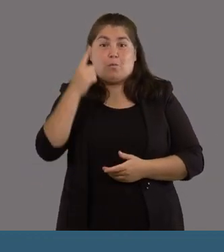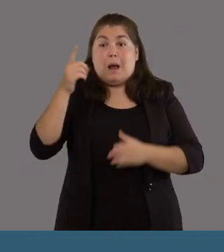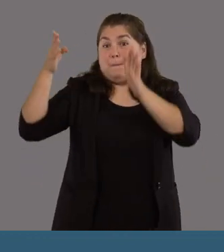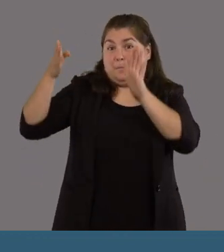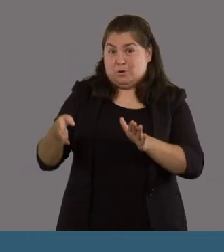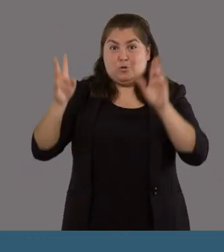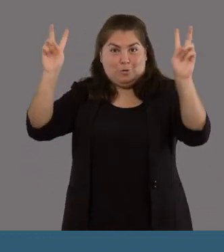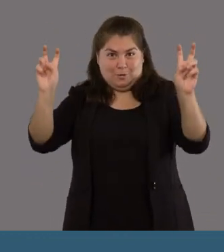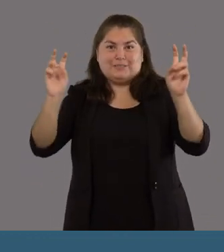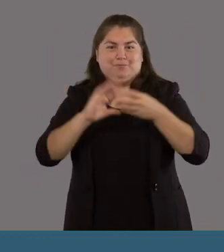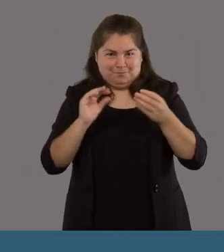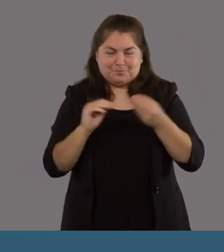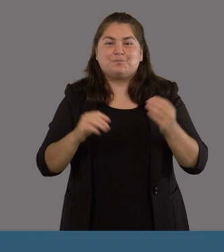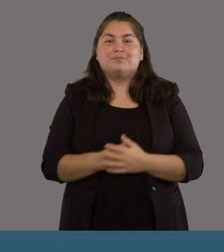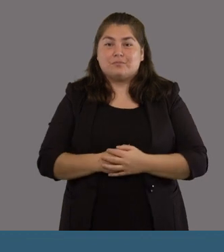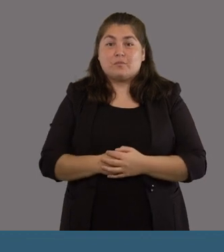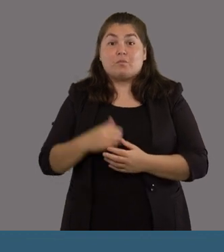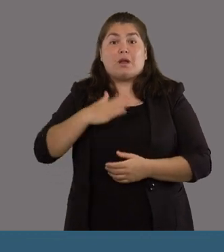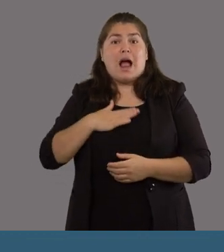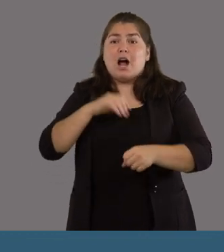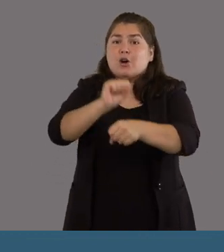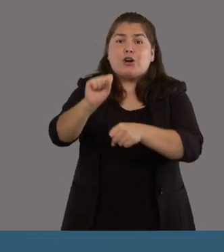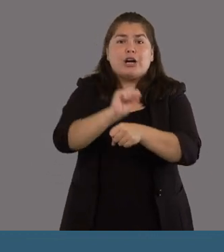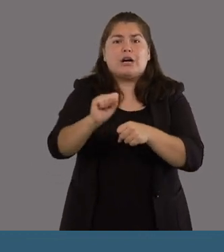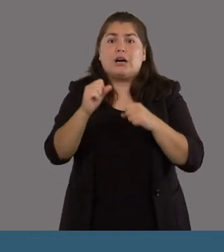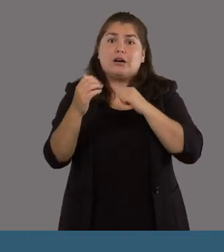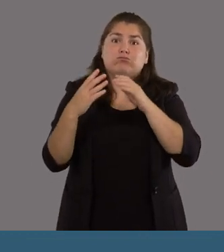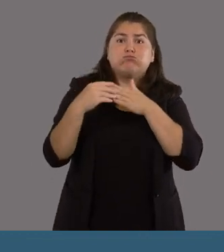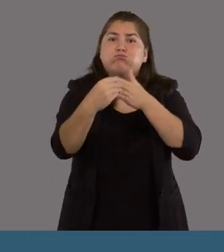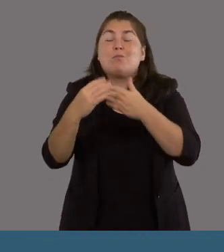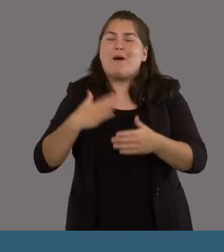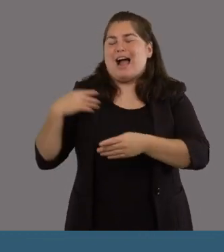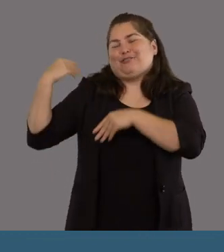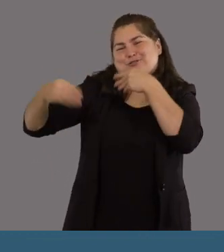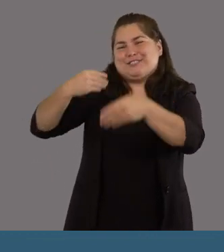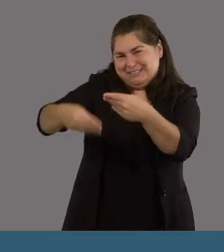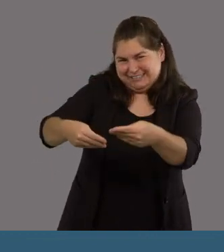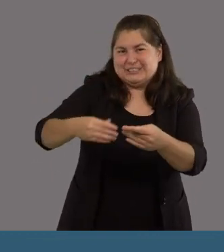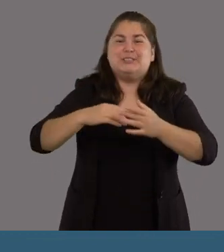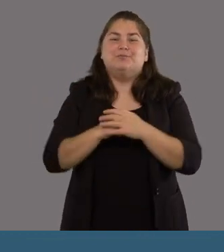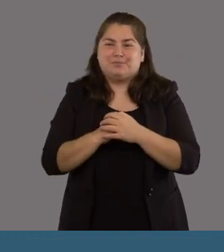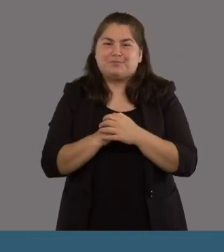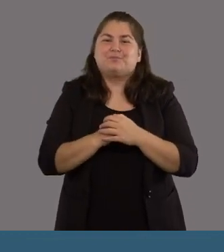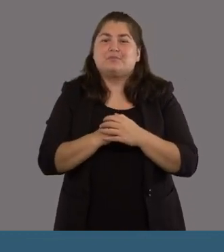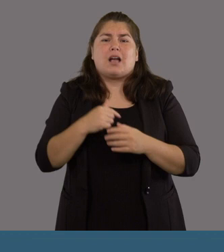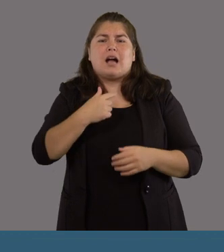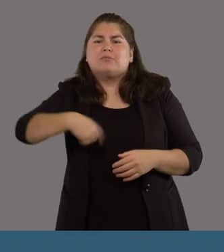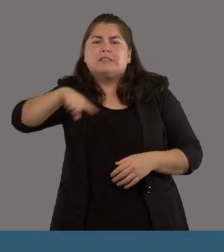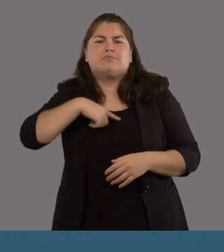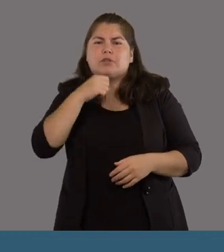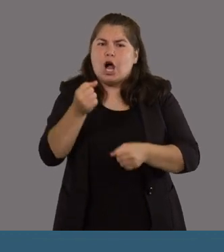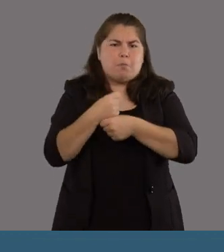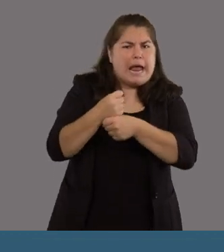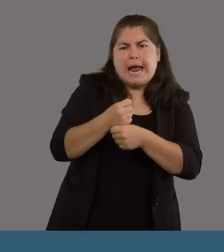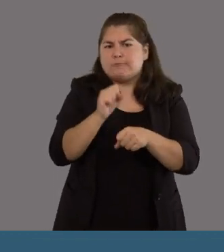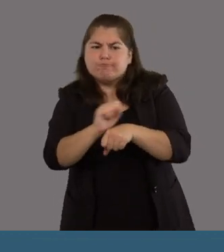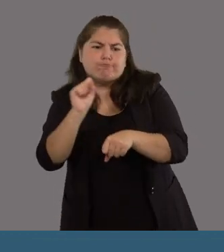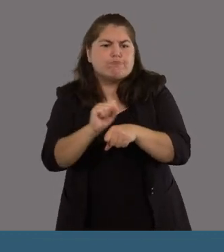One participant noted, “My work is guided by my ancestors... I don’t create work to